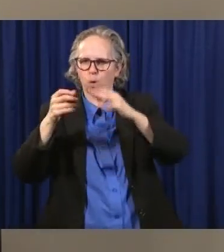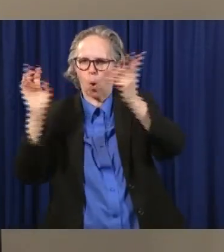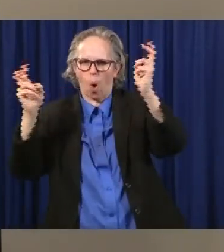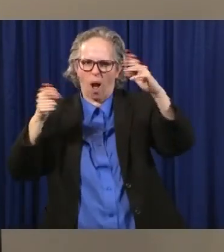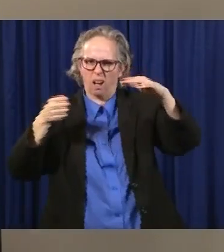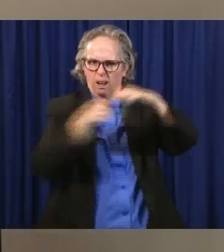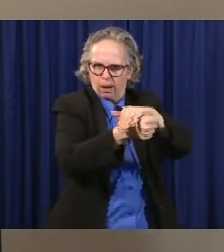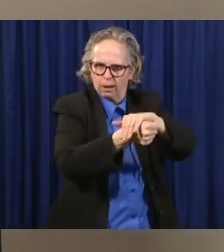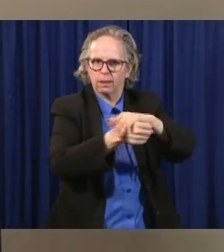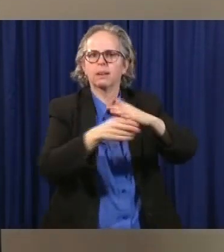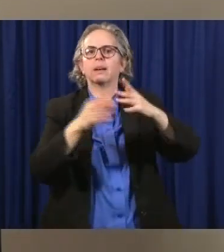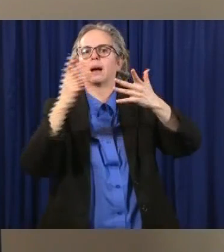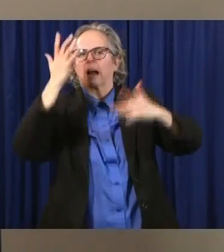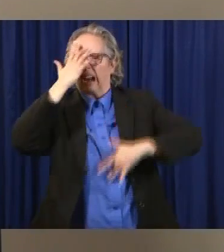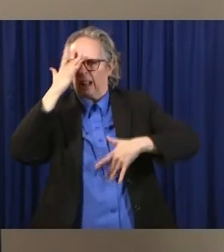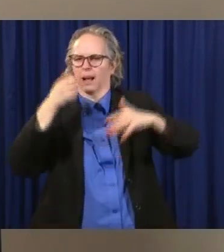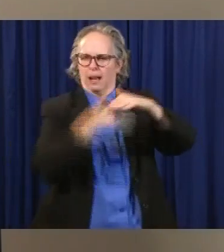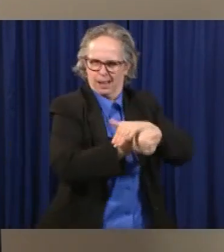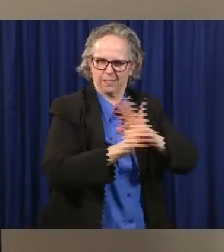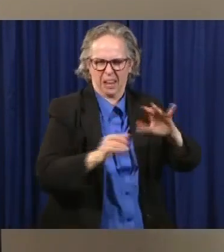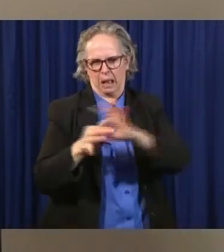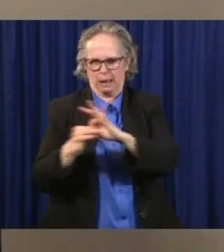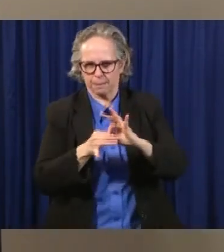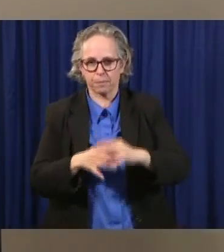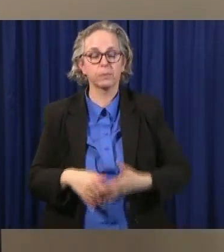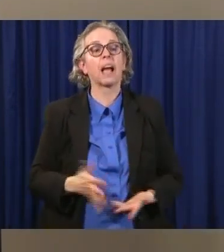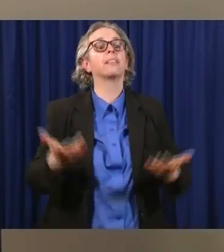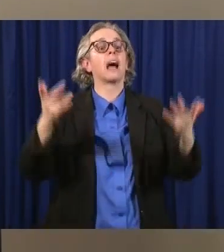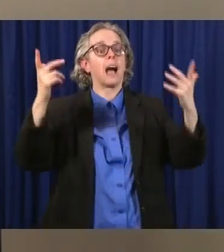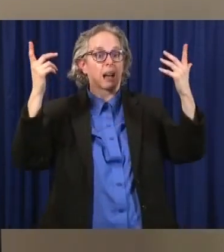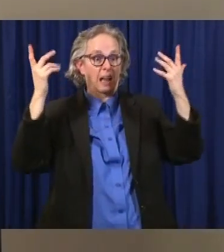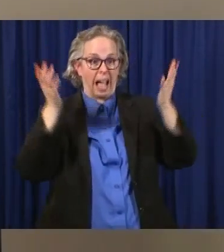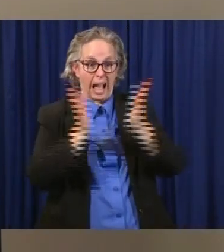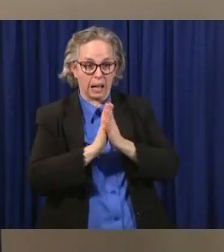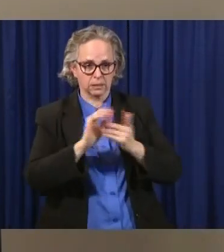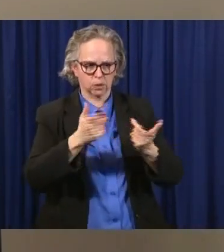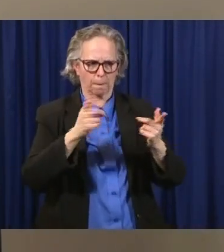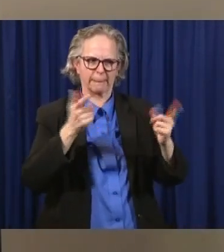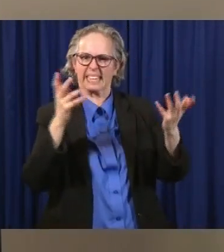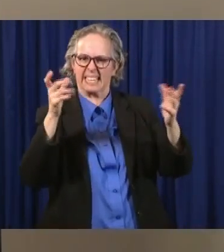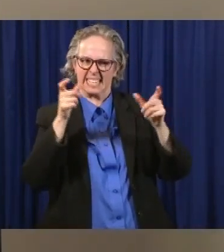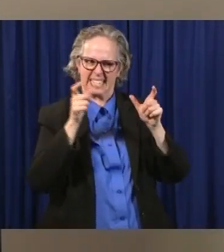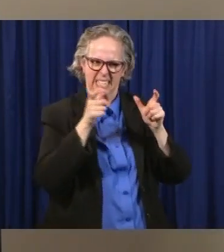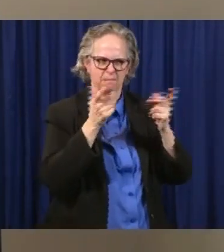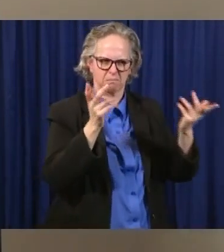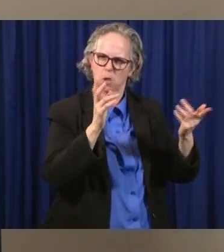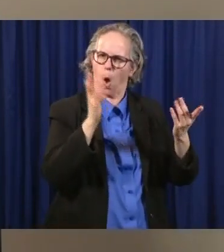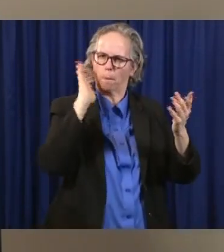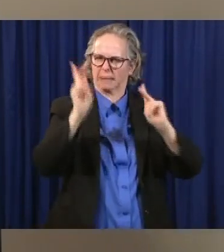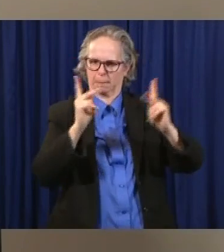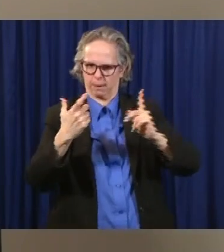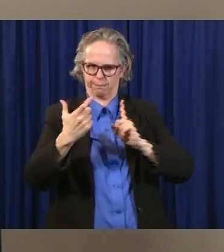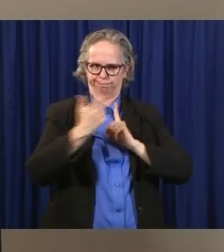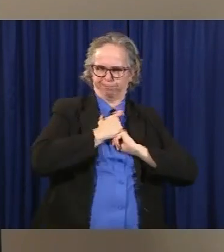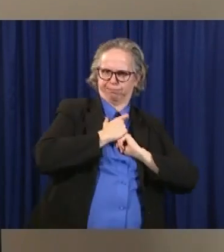WHO HAVE BEEN IN CONTACT. WE ASK YOU TO SELF-QUARANTINE. OHIOANS HAVE DONE THIS ALL ALONG AND VOLUNTARILY.